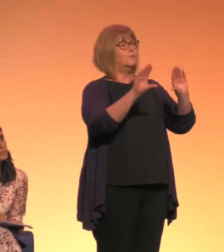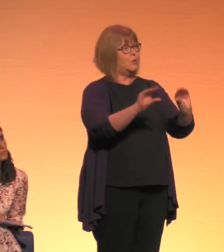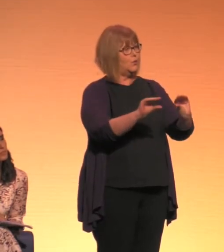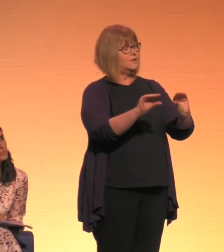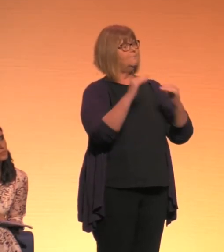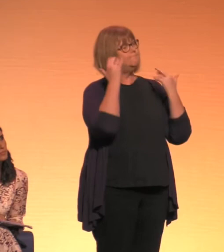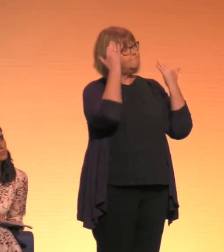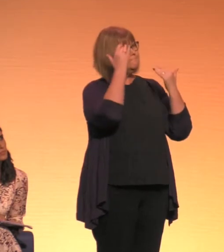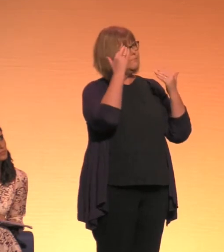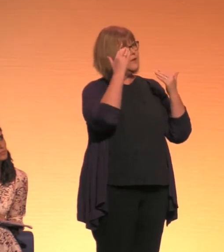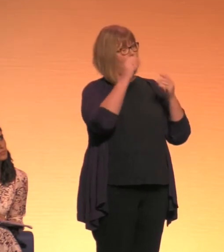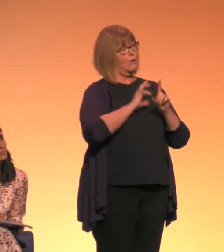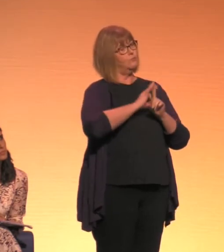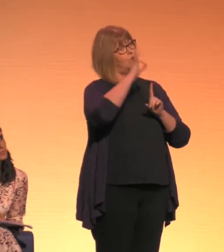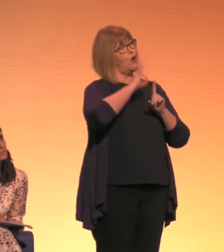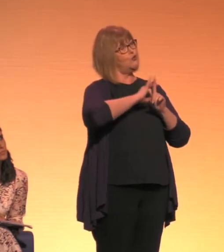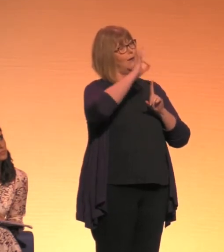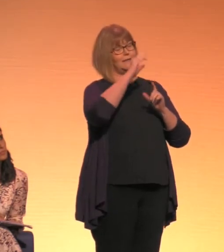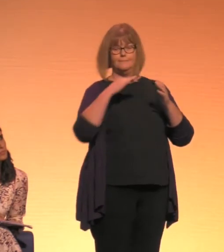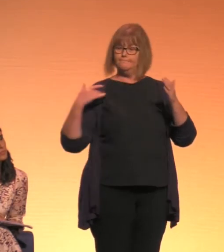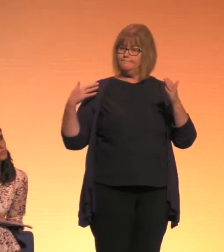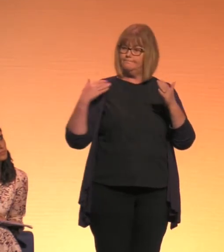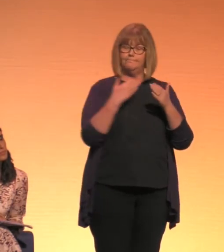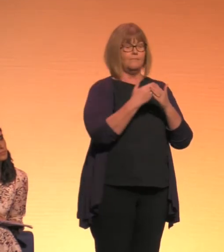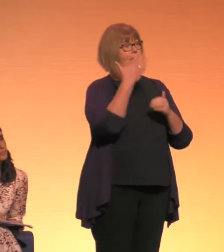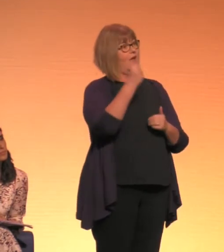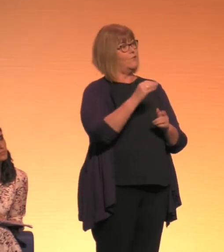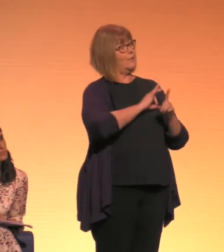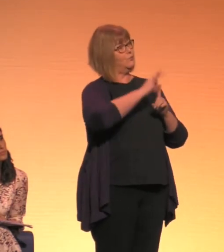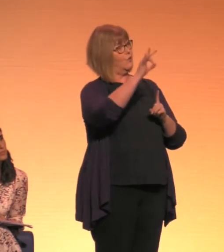on progress achieved. Have we improved safety, quality of care,